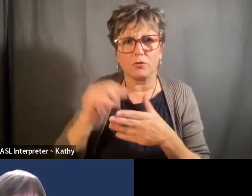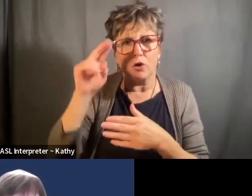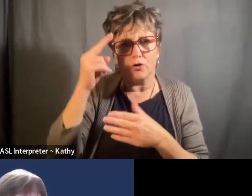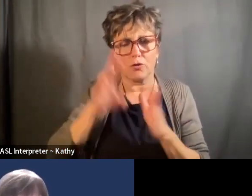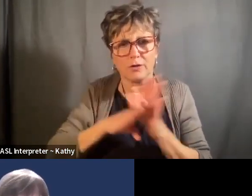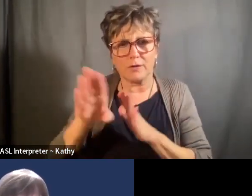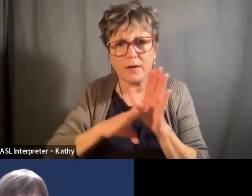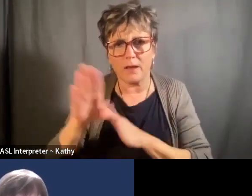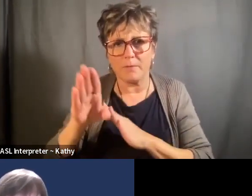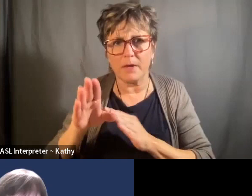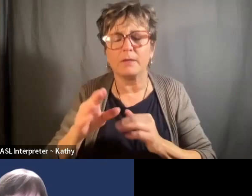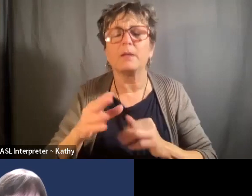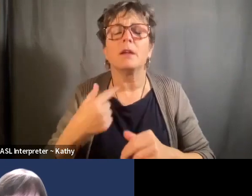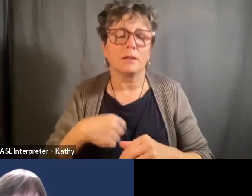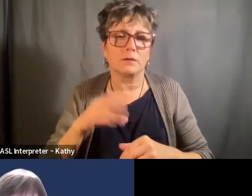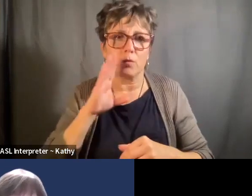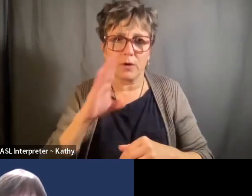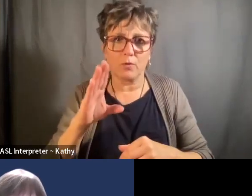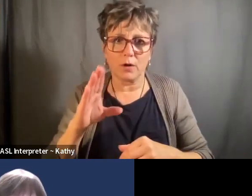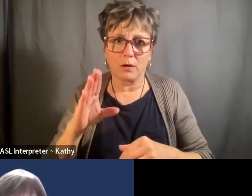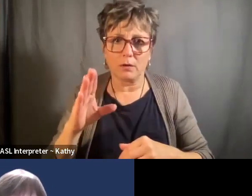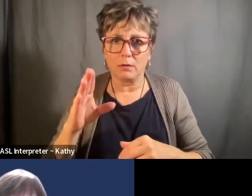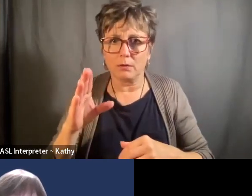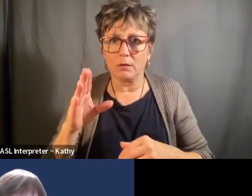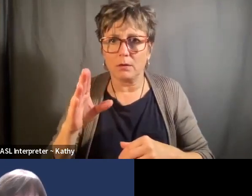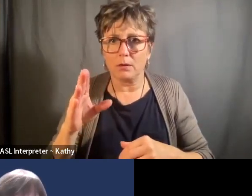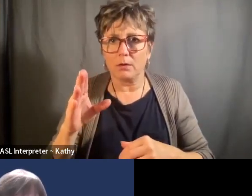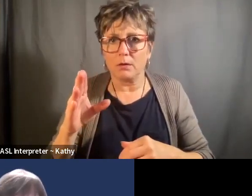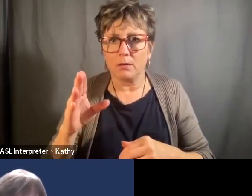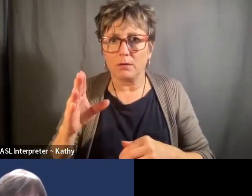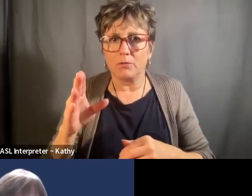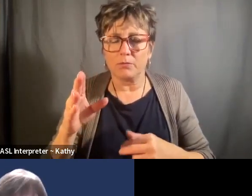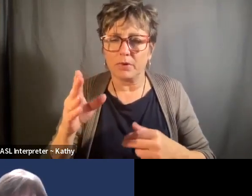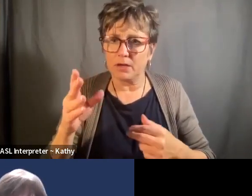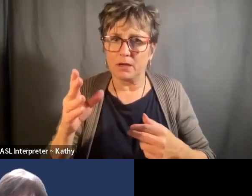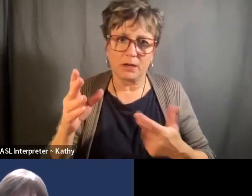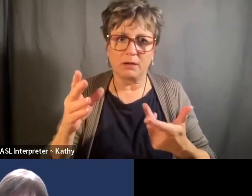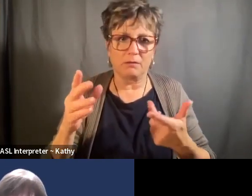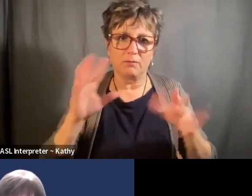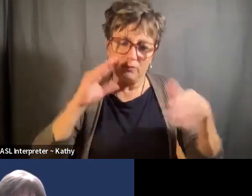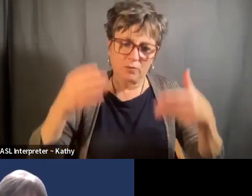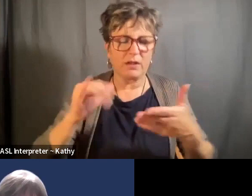and it will be released next month. So, um, those kinds of improvements happen monthly. Krista: Thank you.